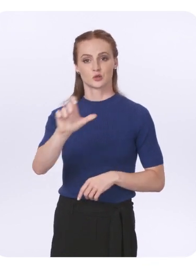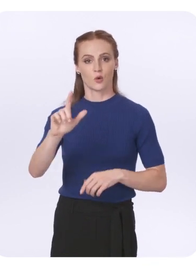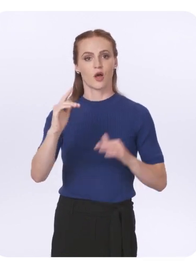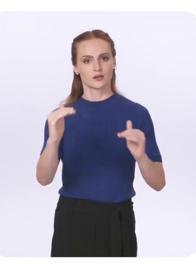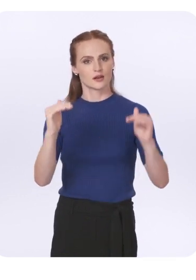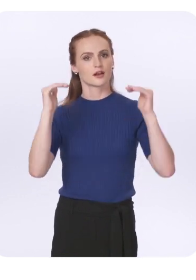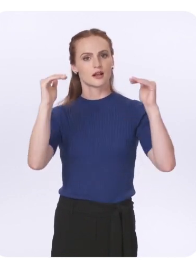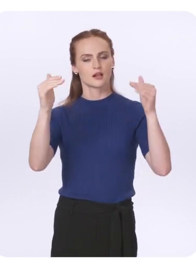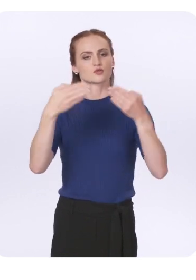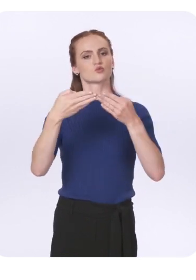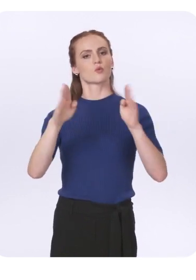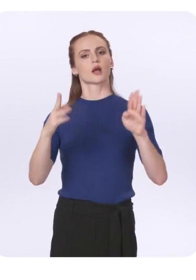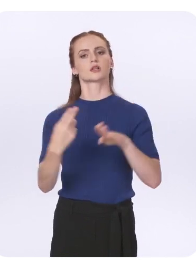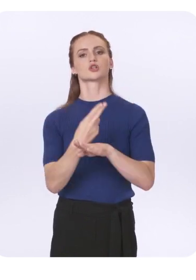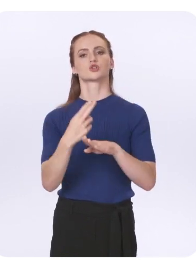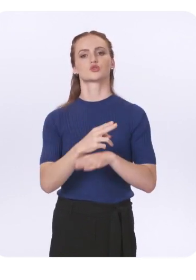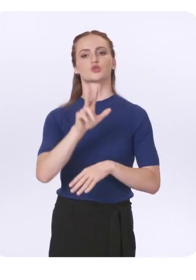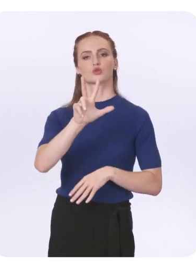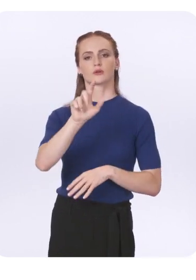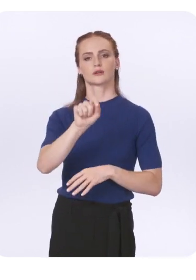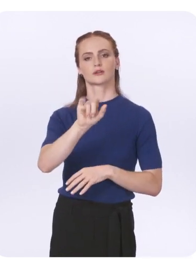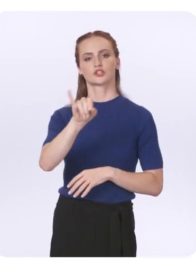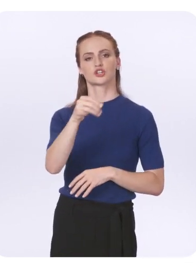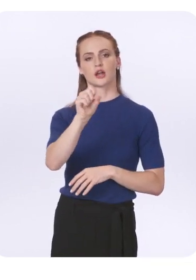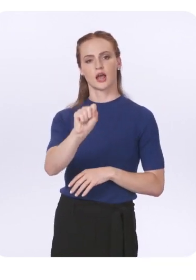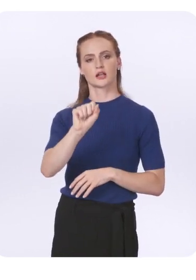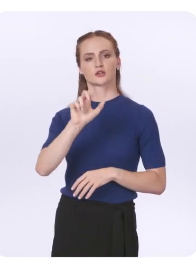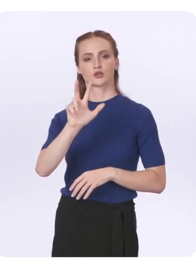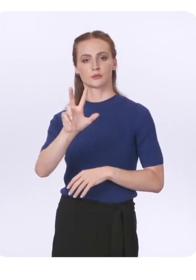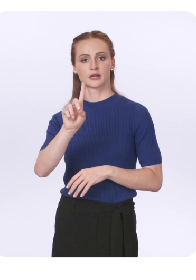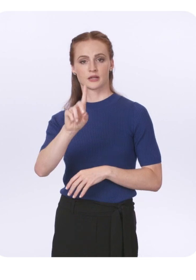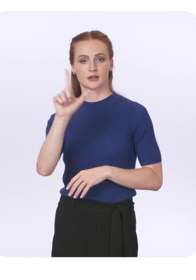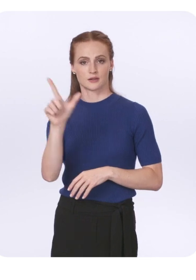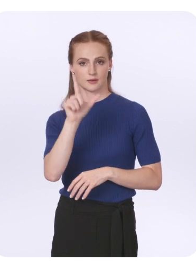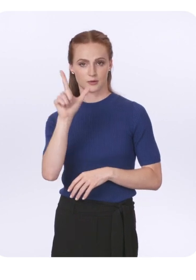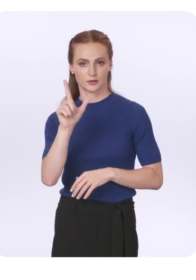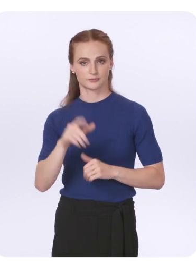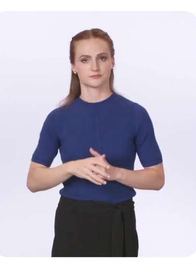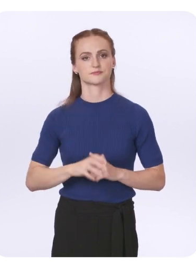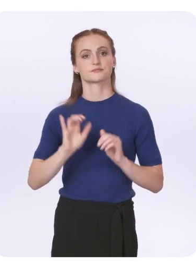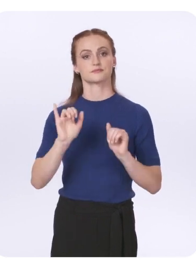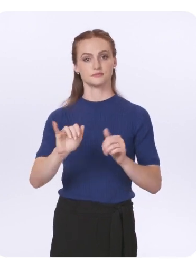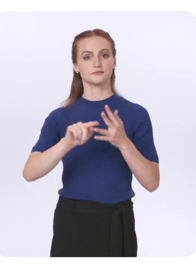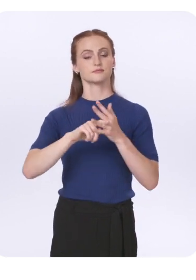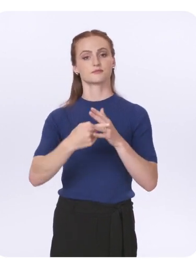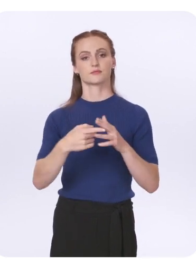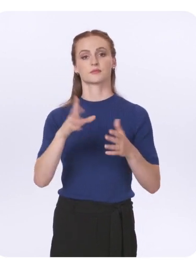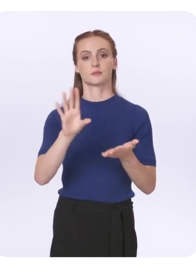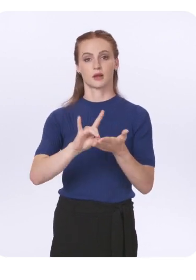It introduces binding for XR Plane, XR Anchor hit-test source and XR Mesh